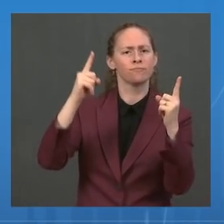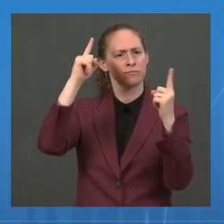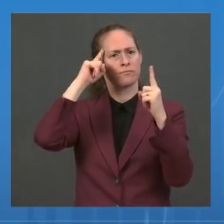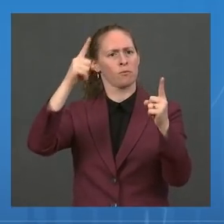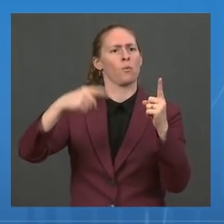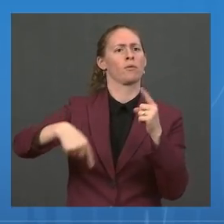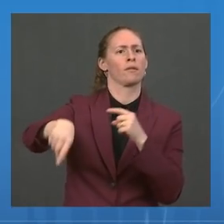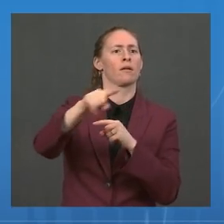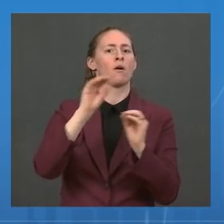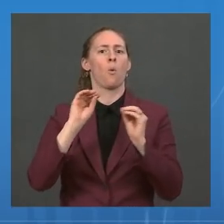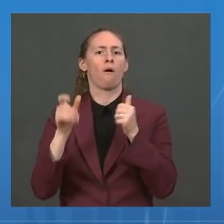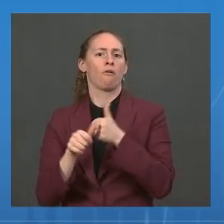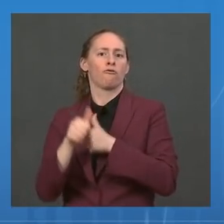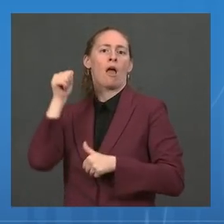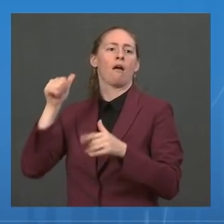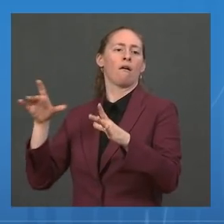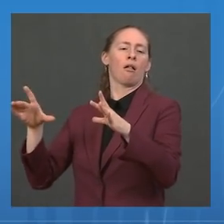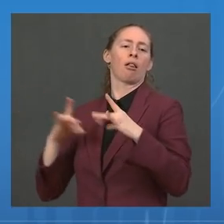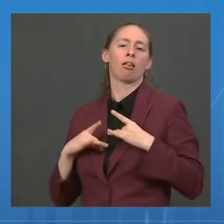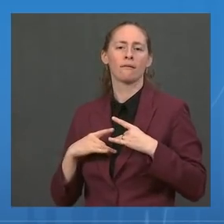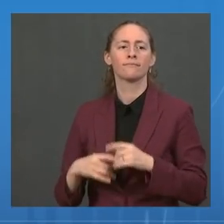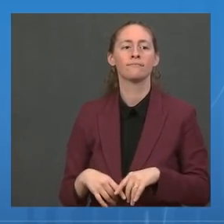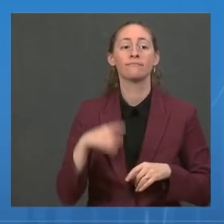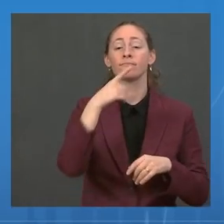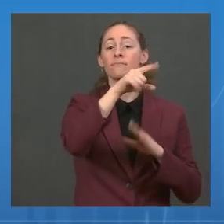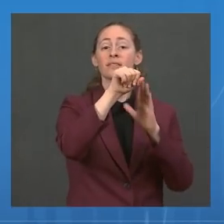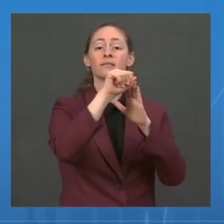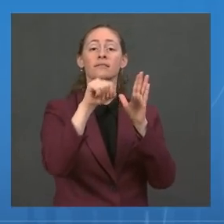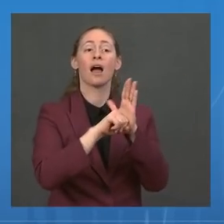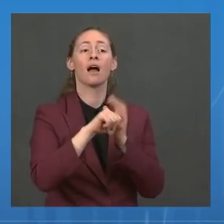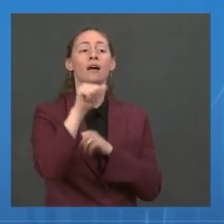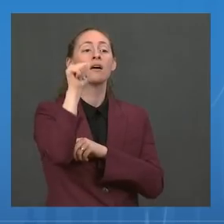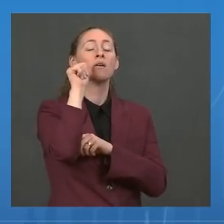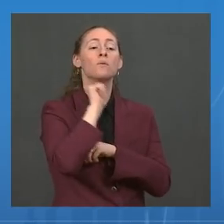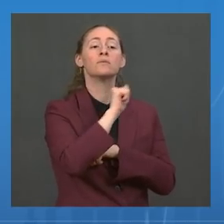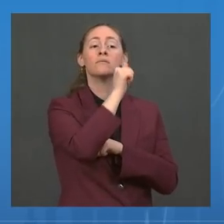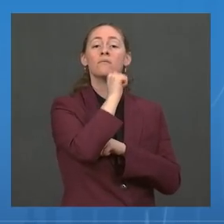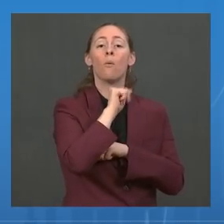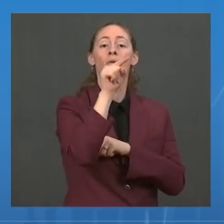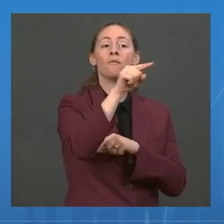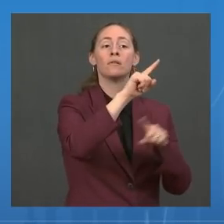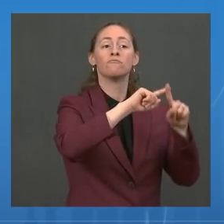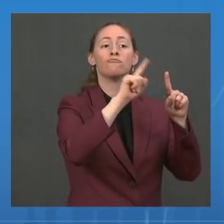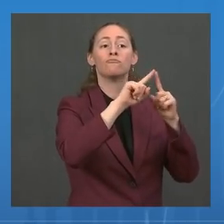In Arizona's Maricopa and Pima Counties, schools that started the year without mask requirements